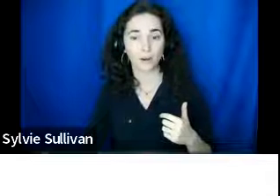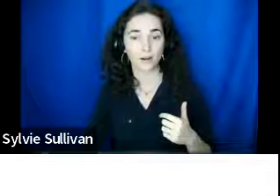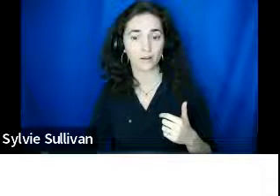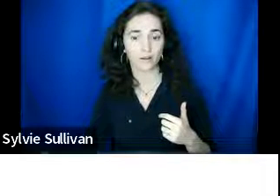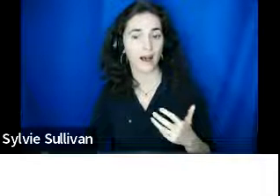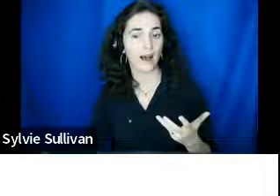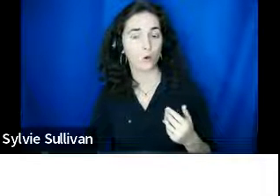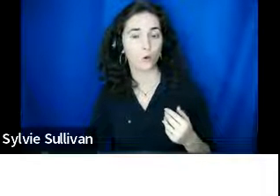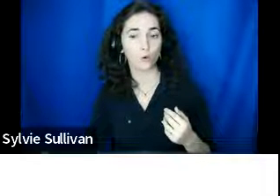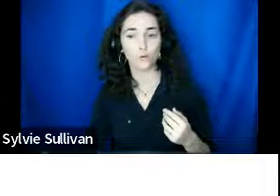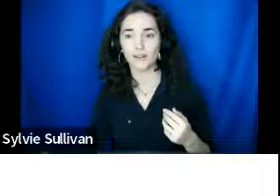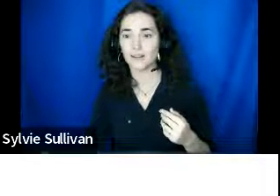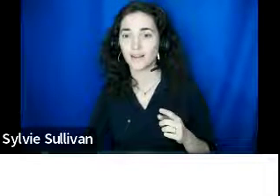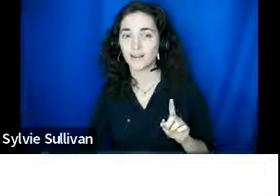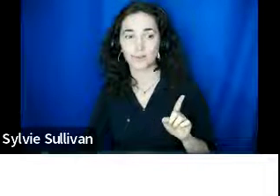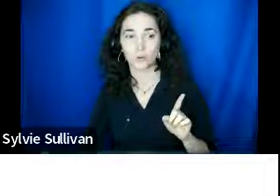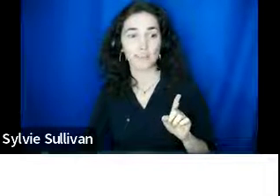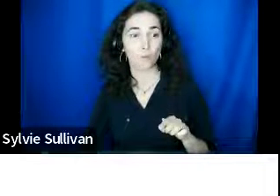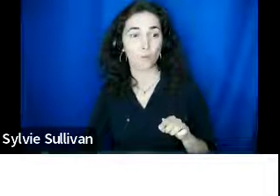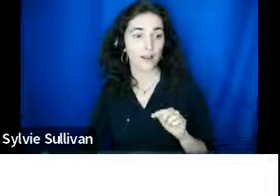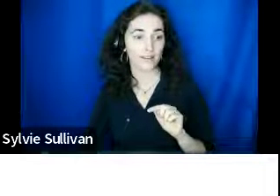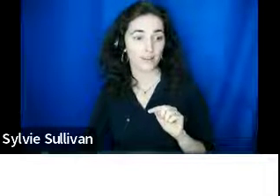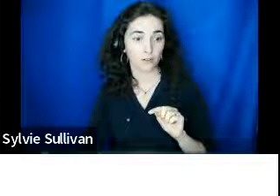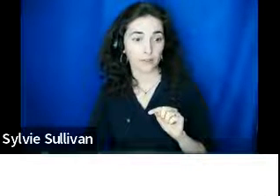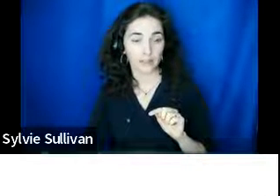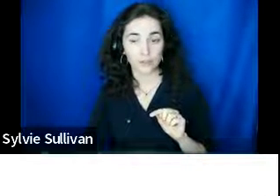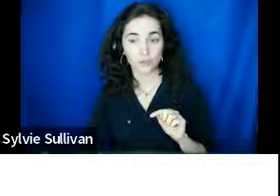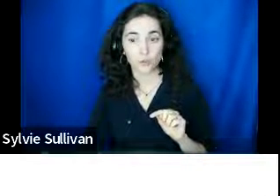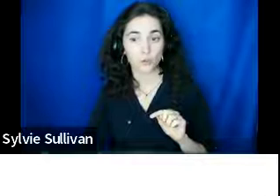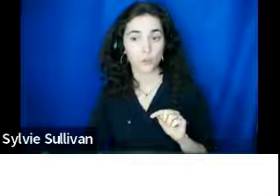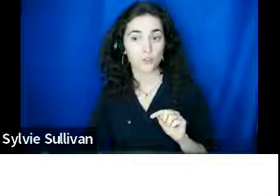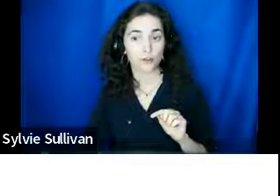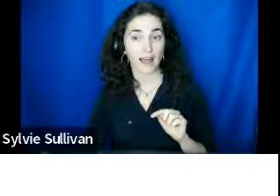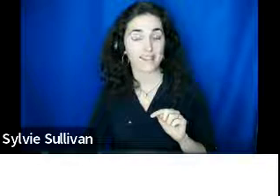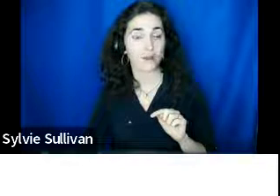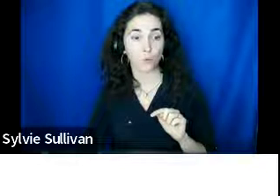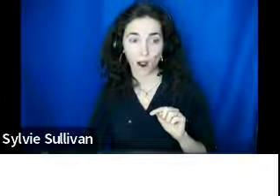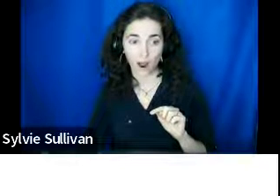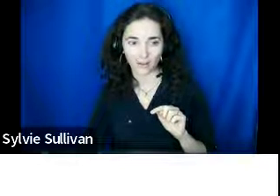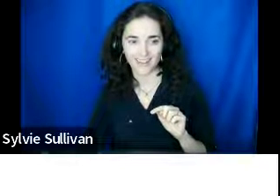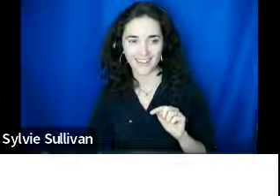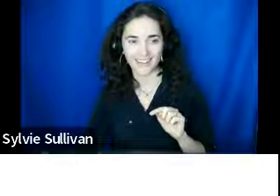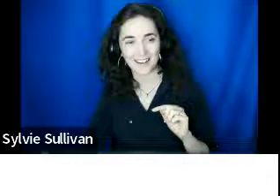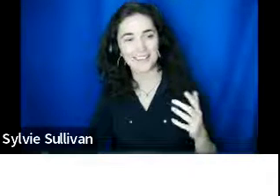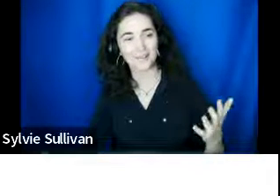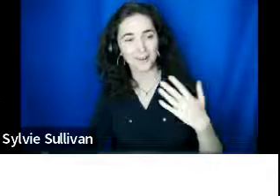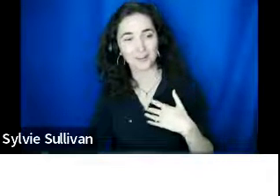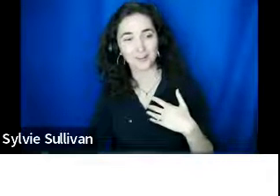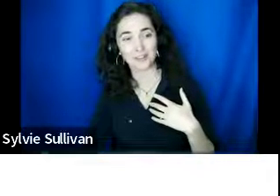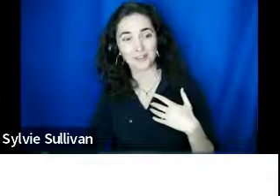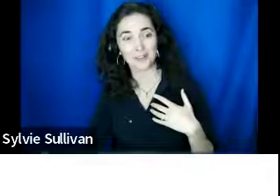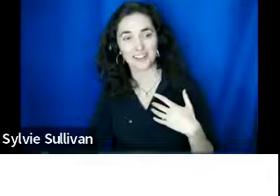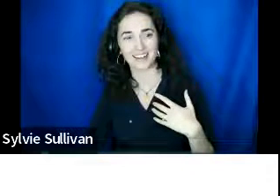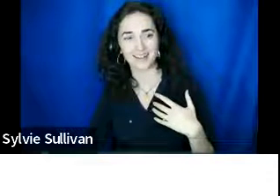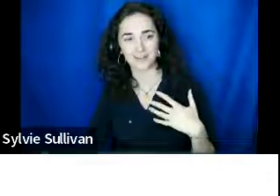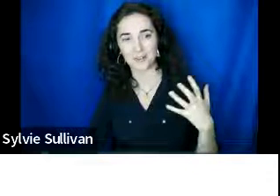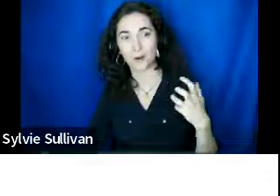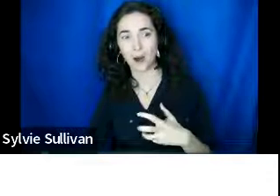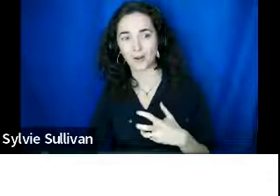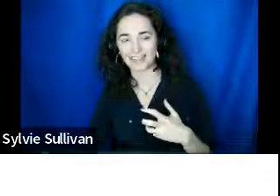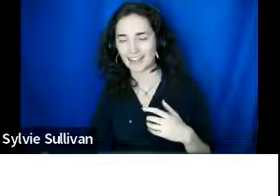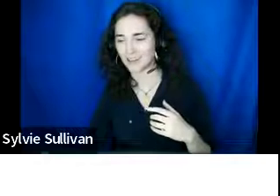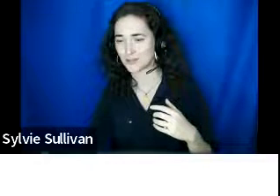Where? How? Who? Notice that "Why" is not on that list. Because once we start asking "why", it's more difficult to get an answer, it's a more complicated